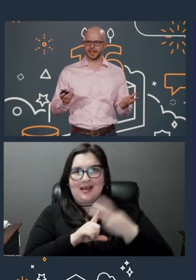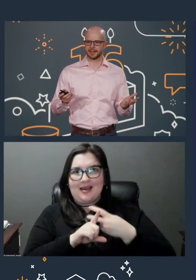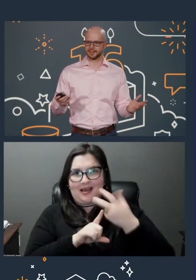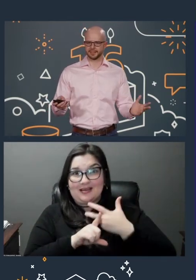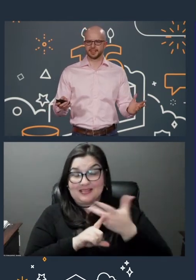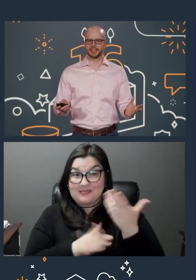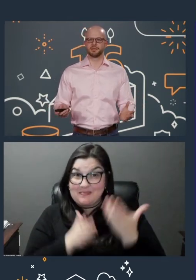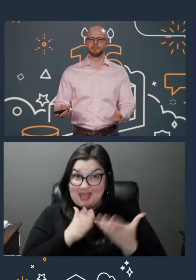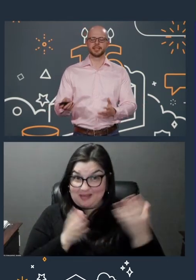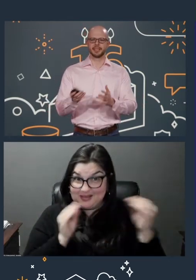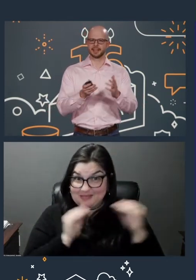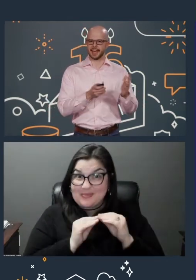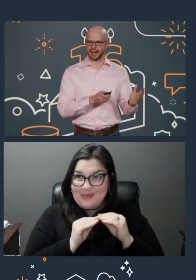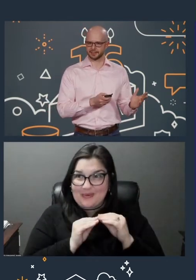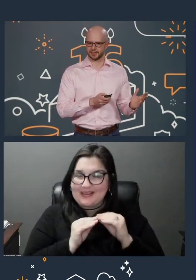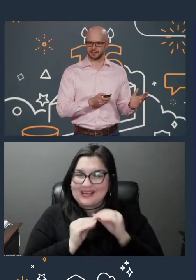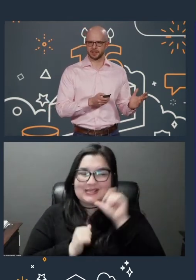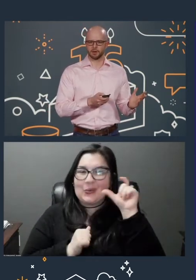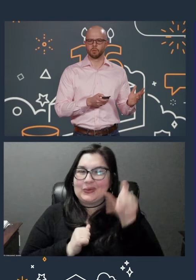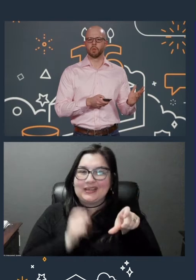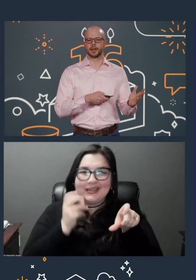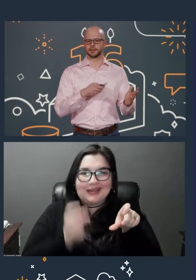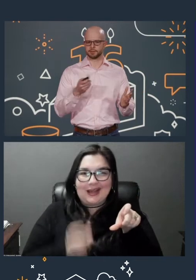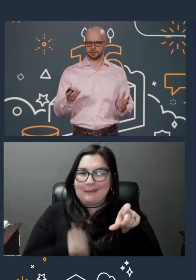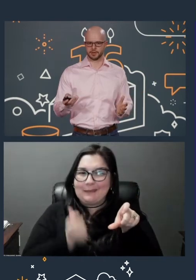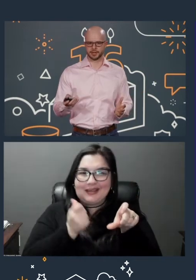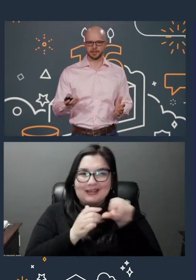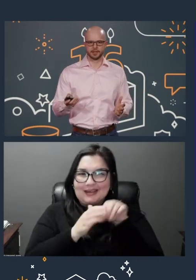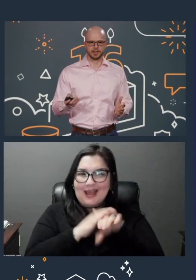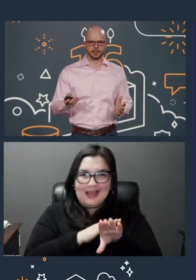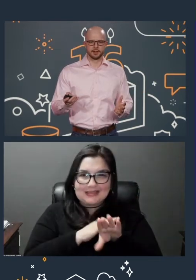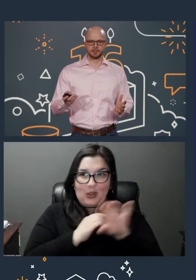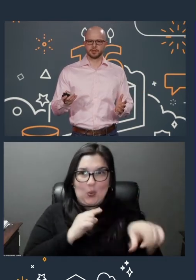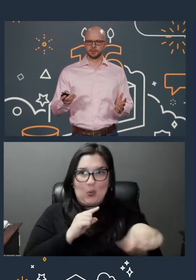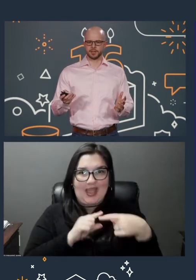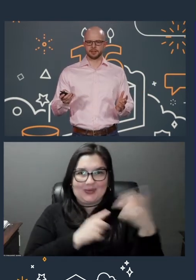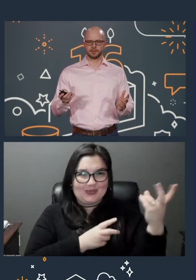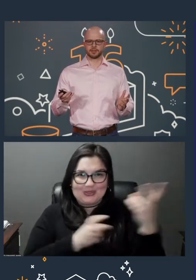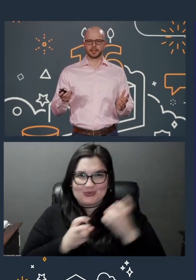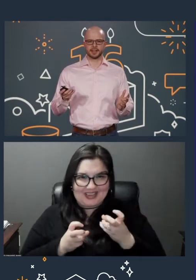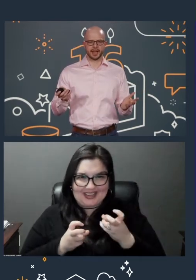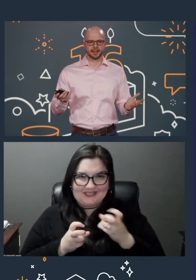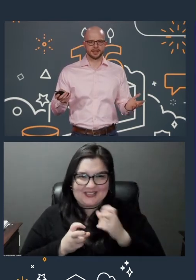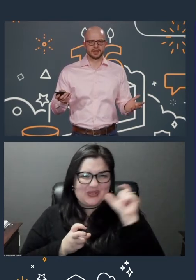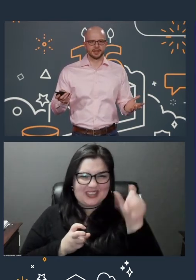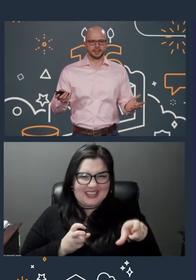And it doesn't need immediate access when it's retrieved. For use cases like that,